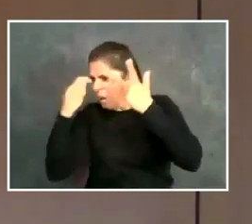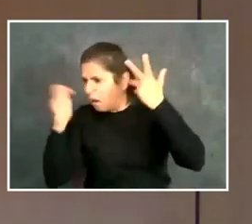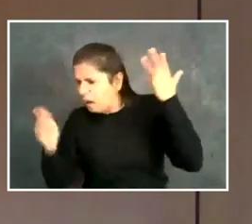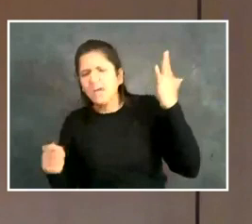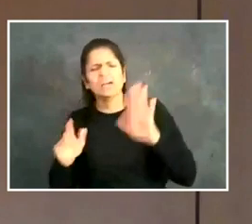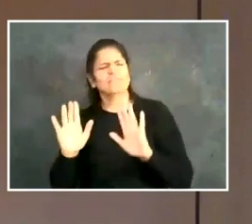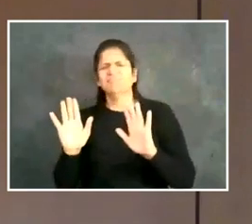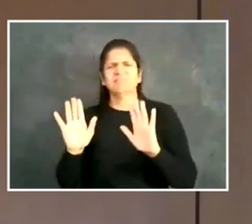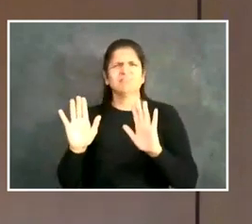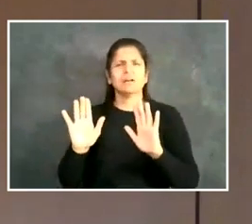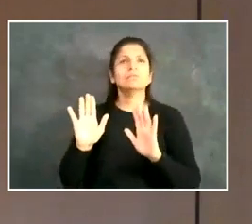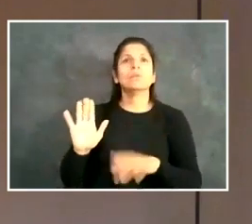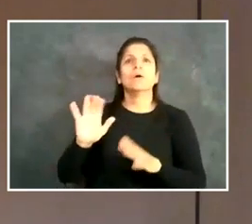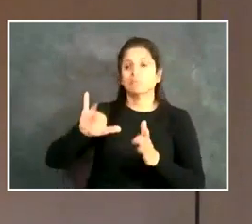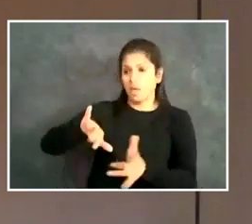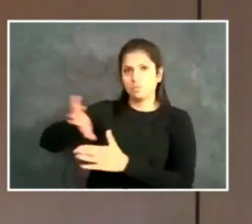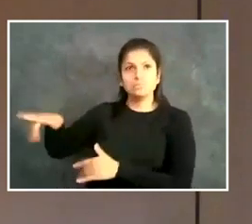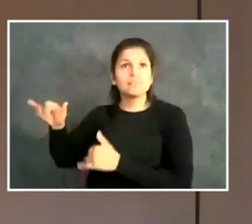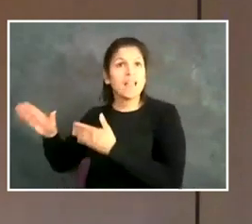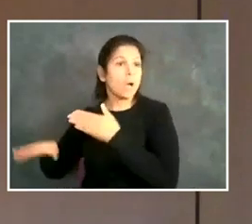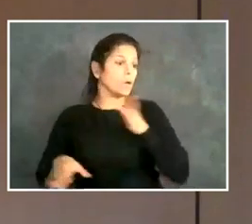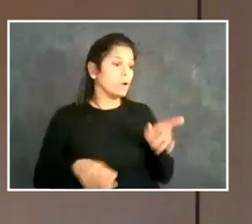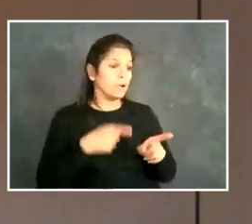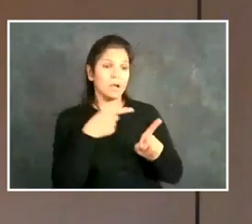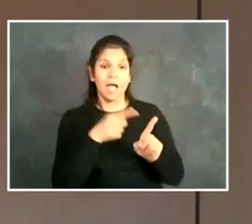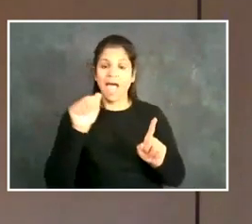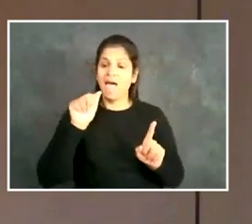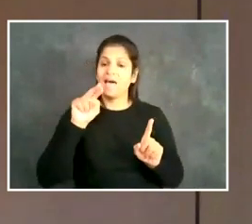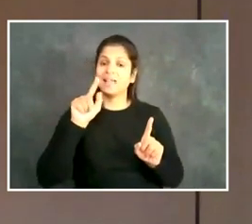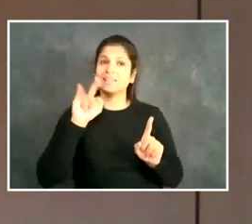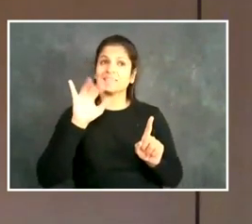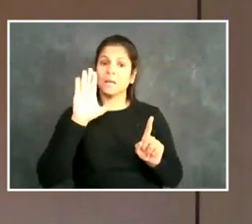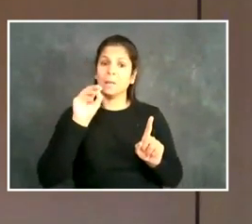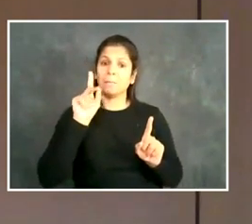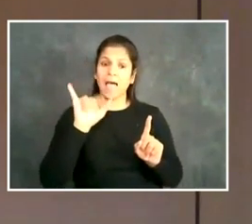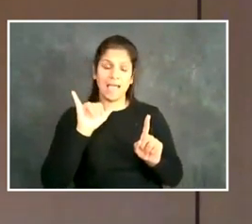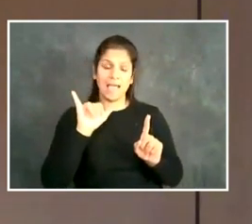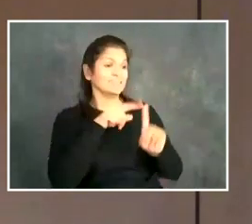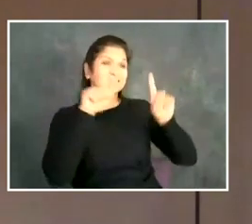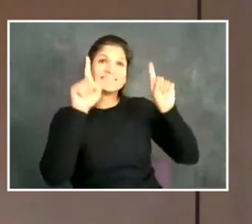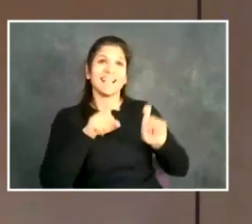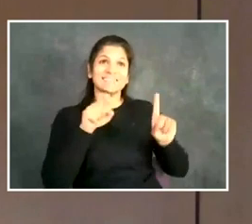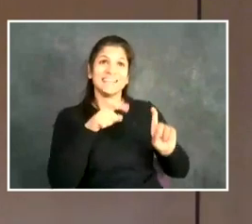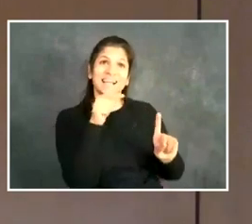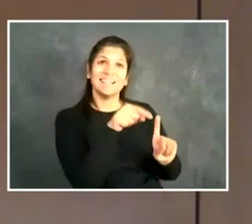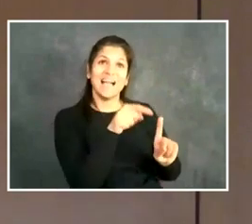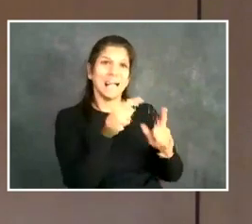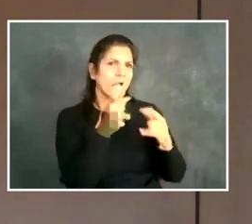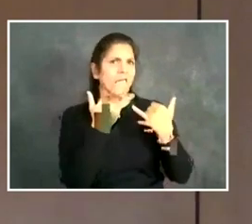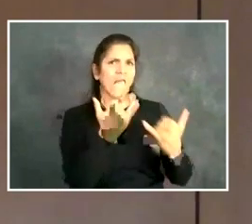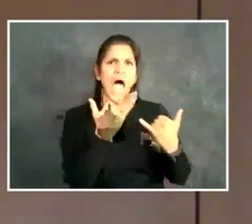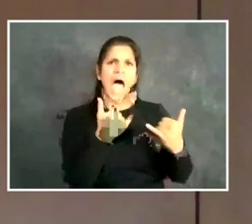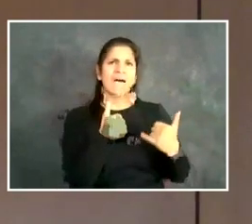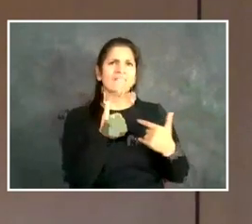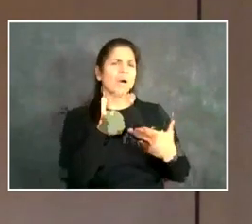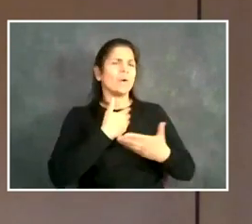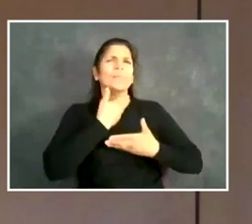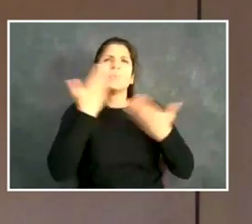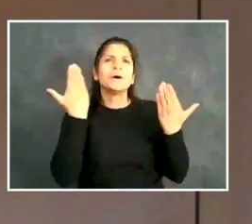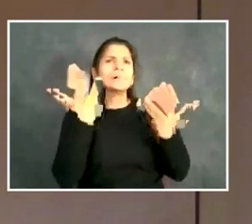PPE. THAT IS HOW THAT TESTING ARM HAS EVOLVED. WHEN WE TALK ABOUT TESTING FOR ANTIBODIES, WE HAVE TO BE VERY CLEAR THAT THERE IS NO SCIENCE